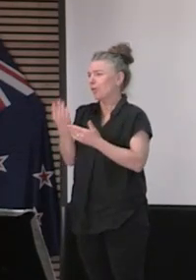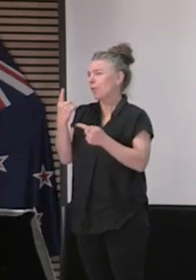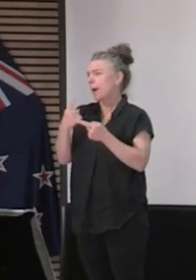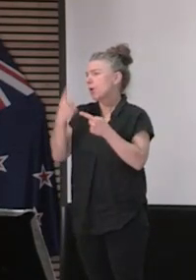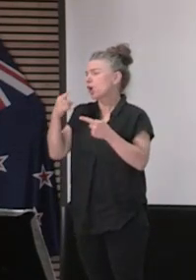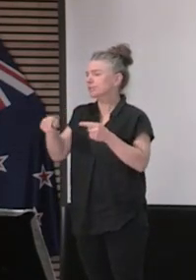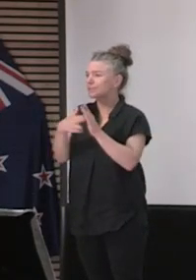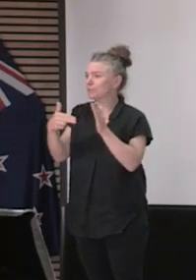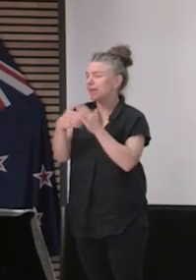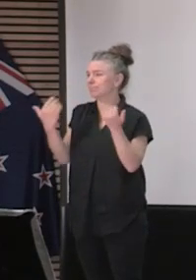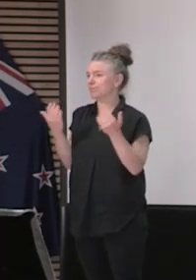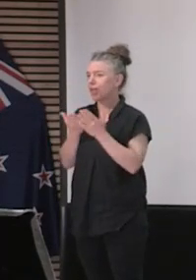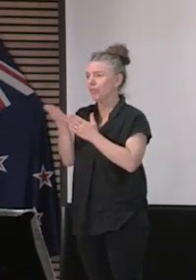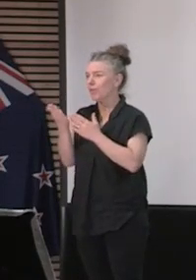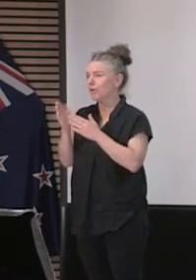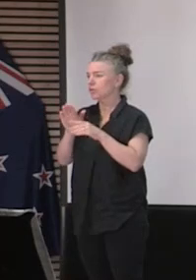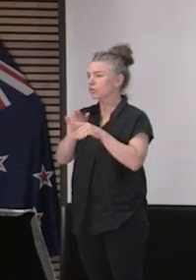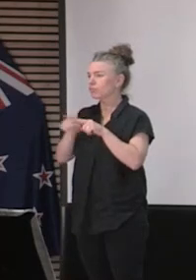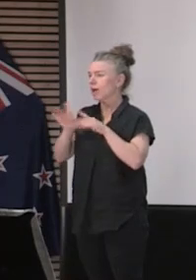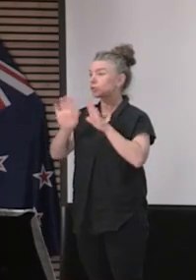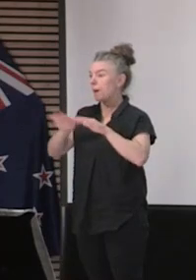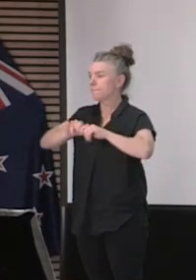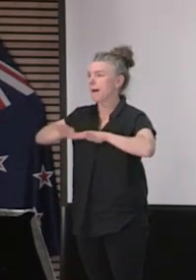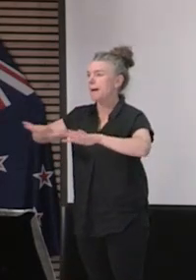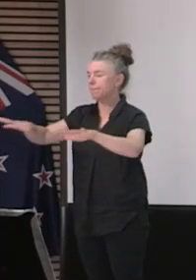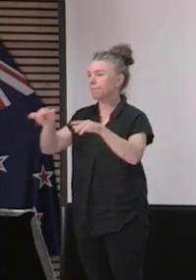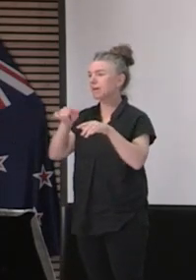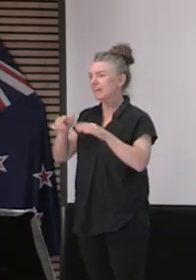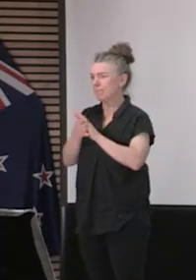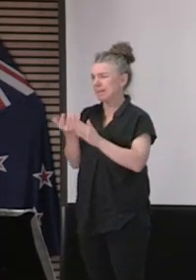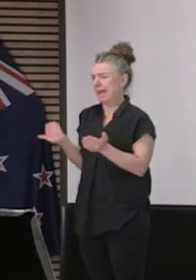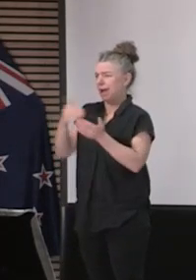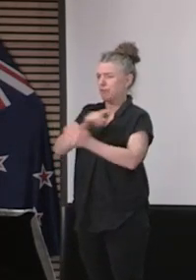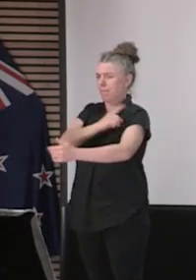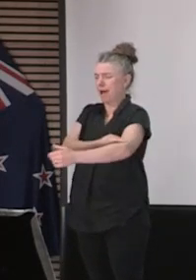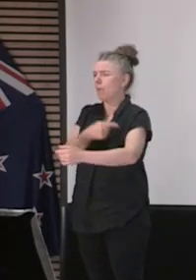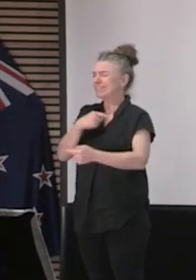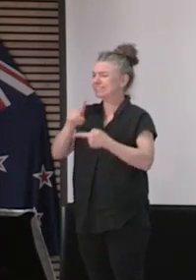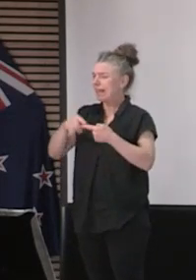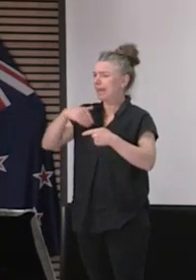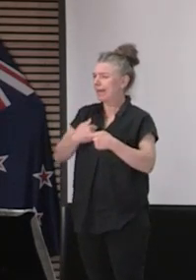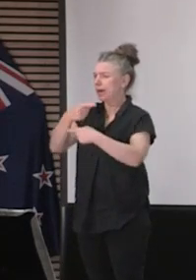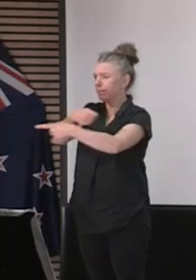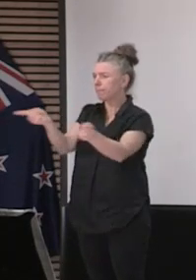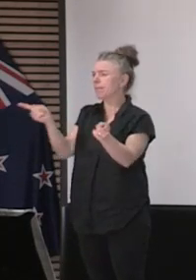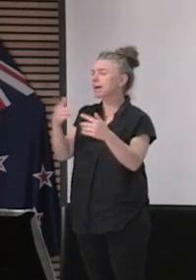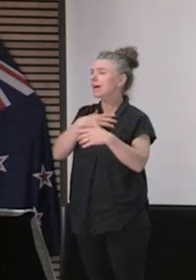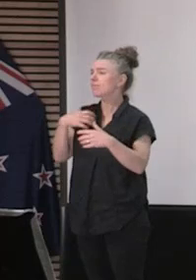But ultimately, everyone's ambition should beto bring back the usual toolsof our democracy when we cansafely.